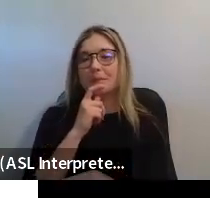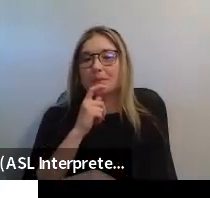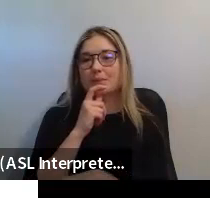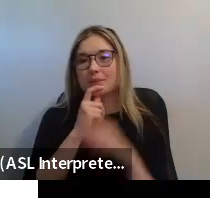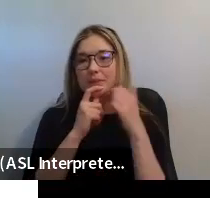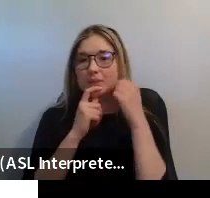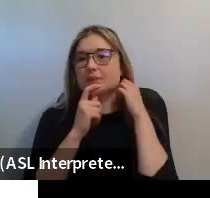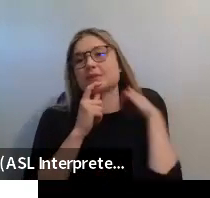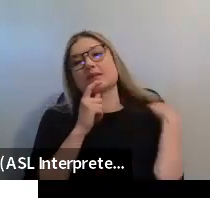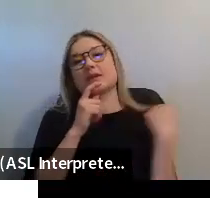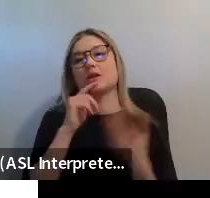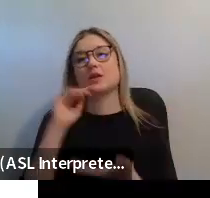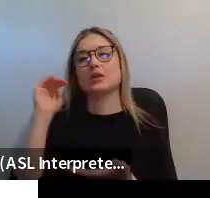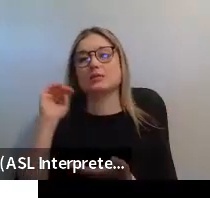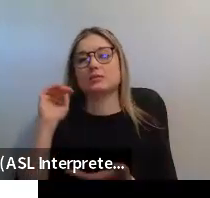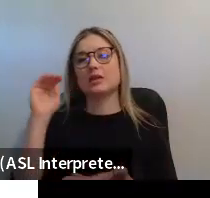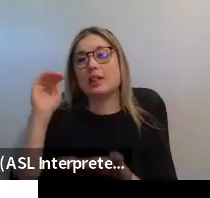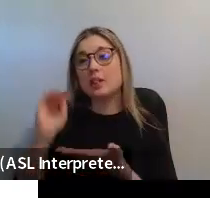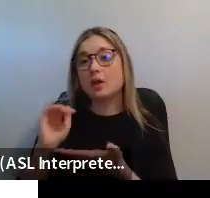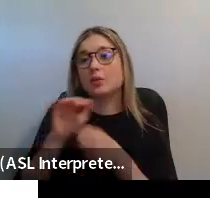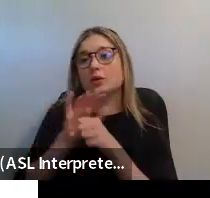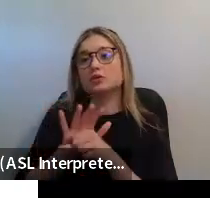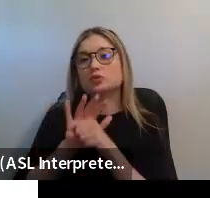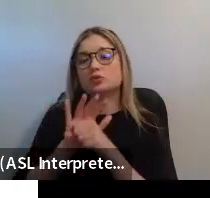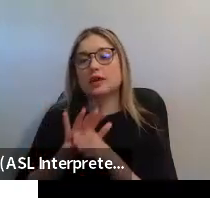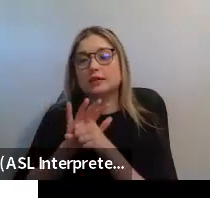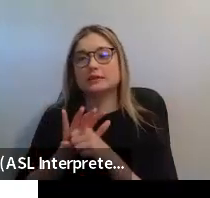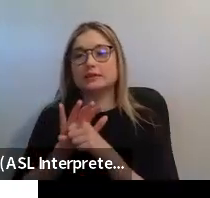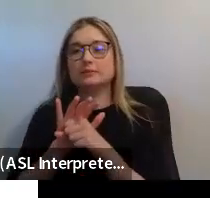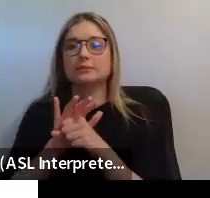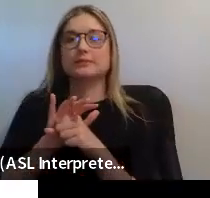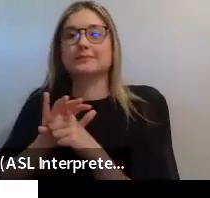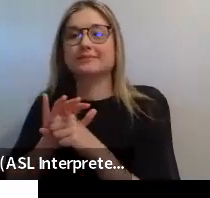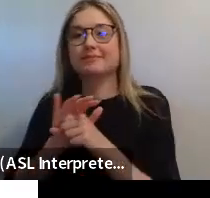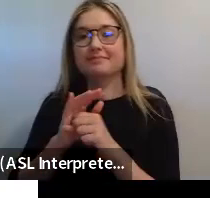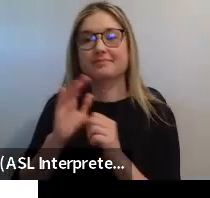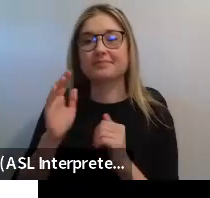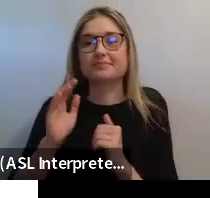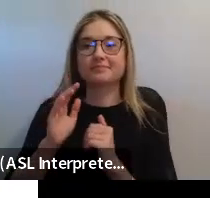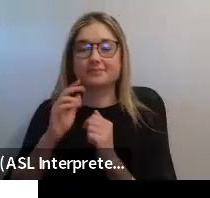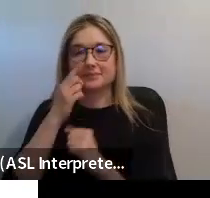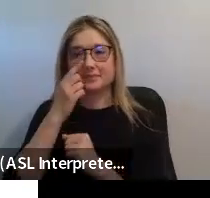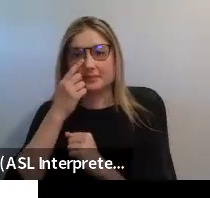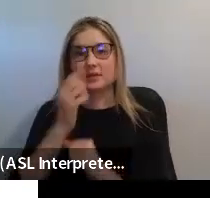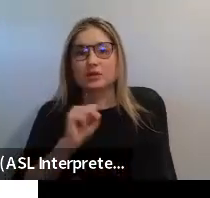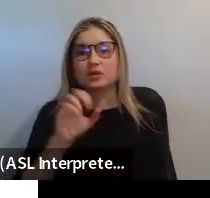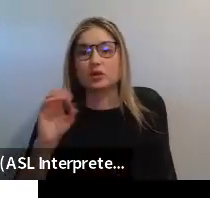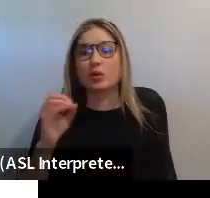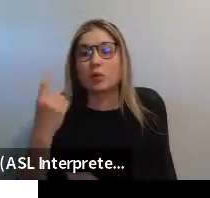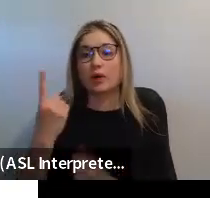You know. Just keeping the stress at a low enough or a lower level than you know.